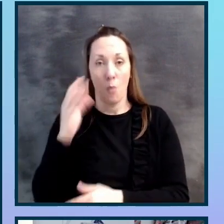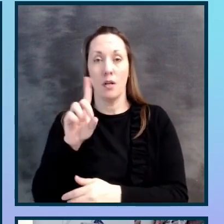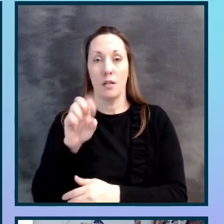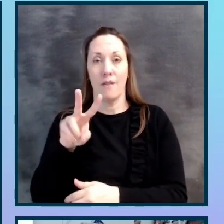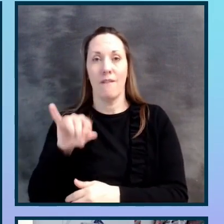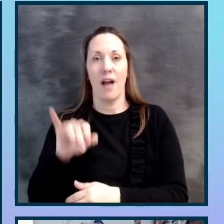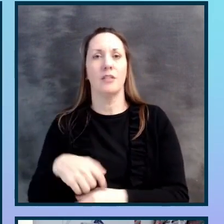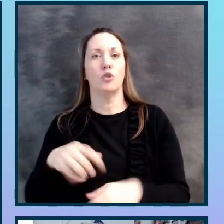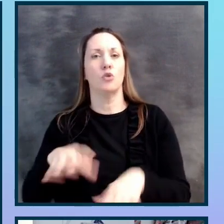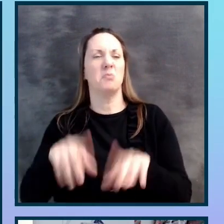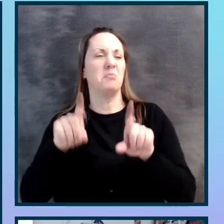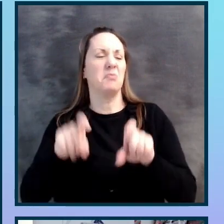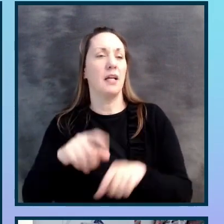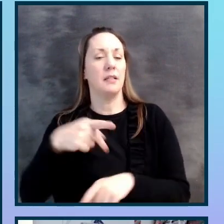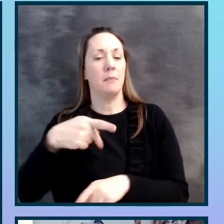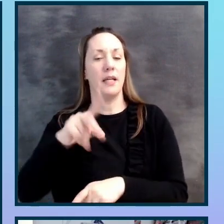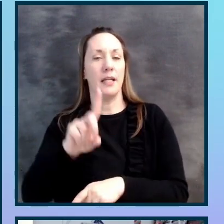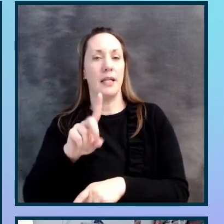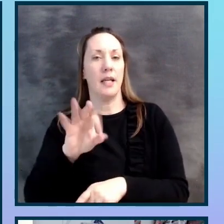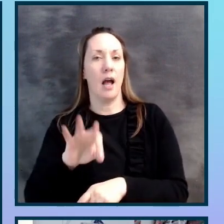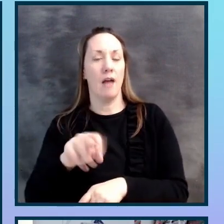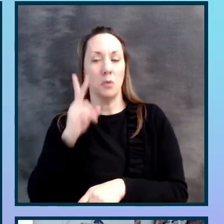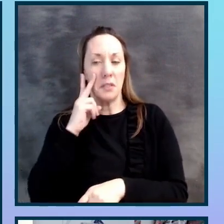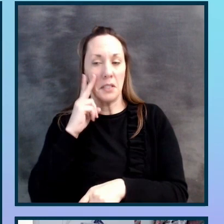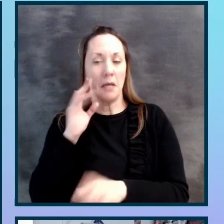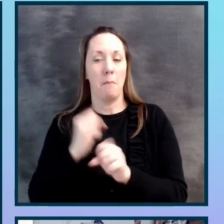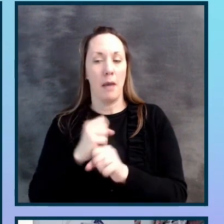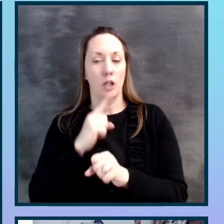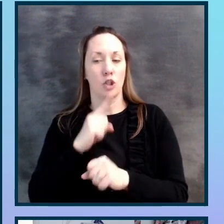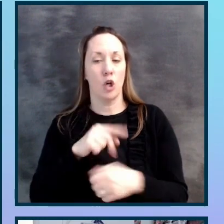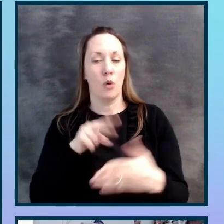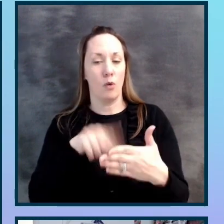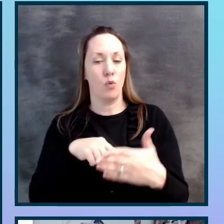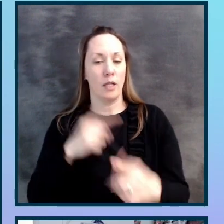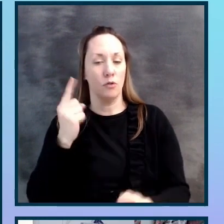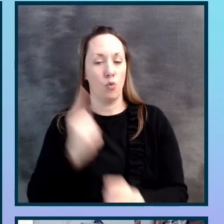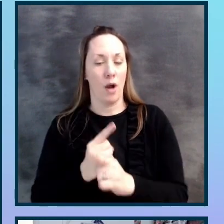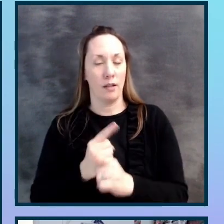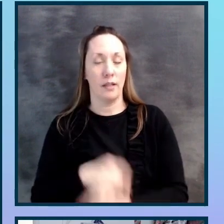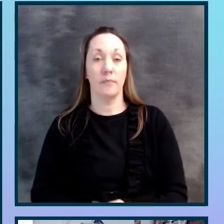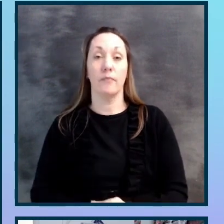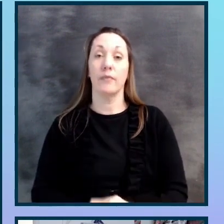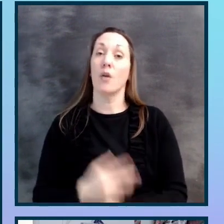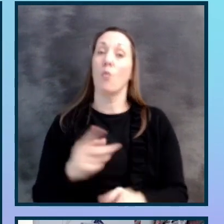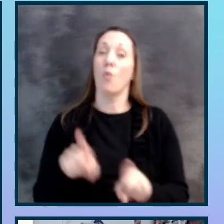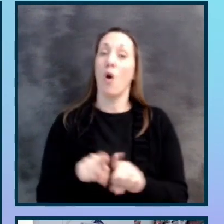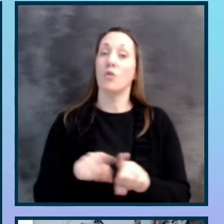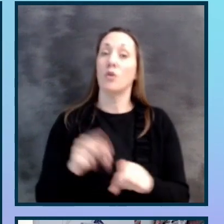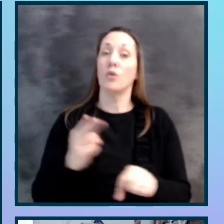to make sure they're reading back correctly. We're employing the use of color contrast checkers